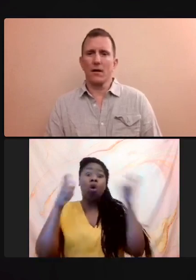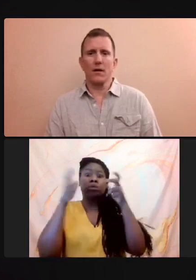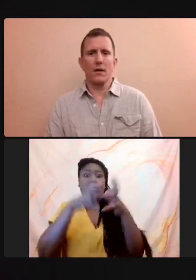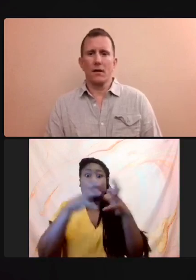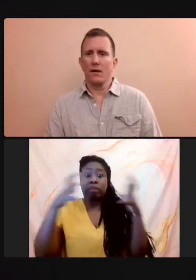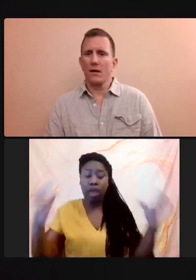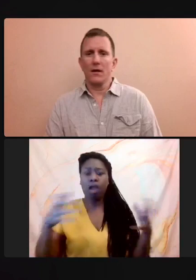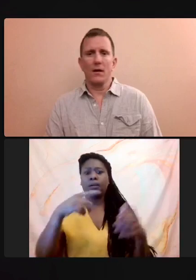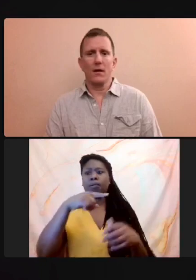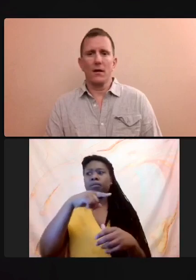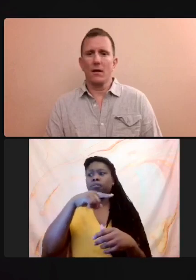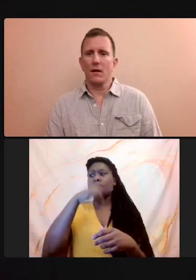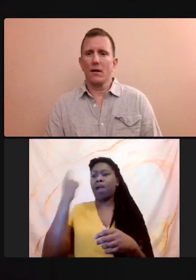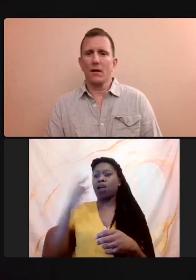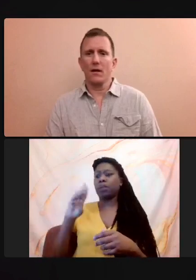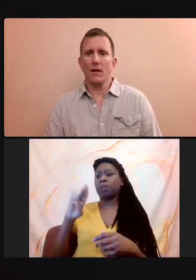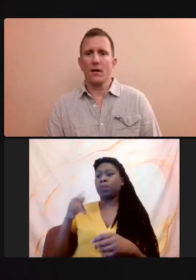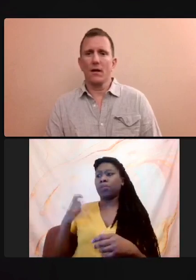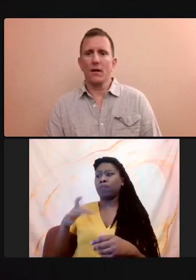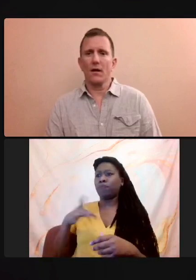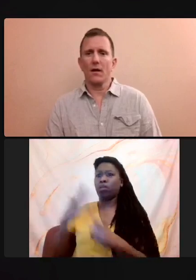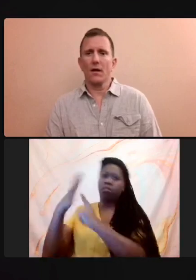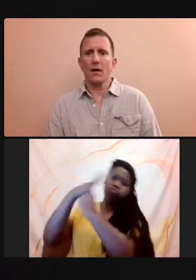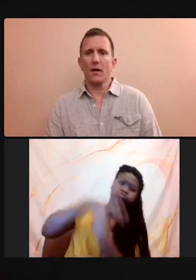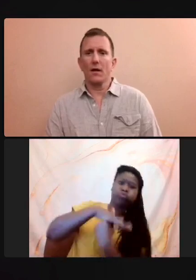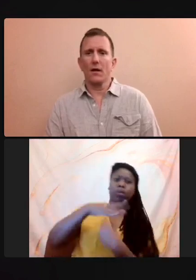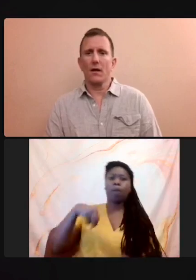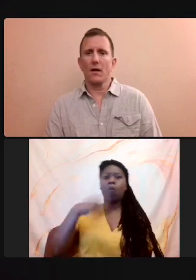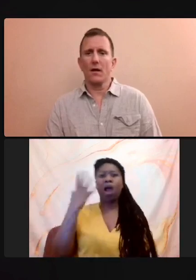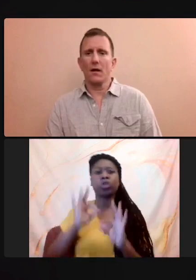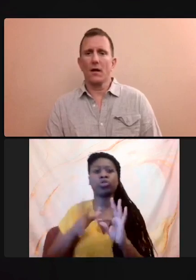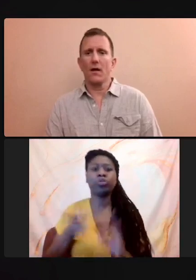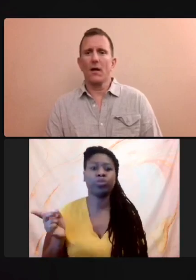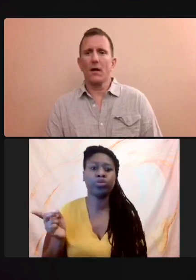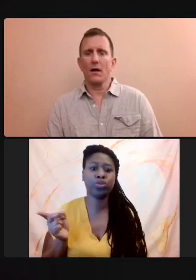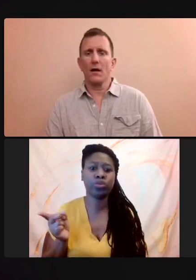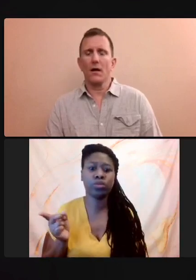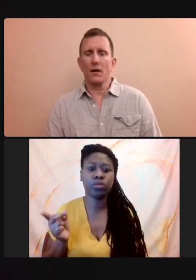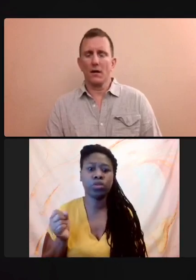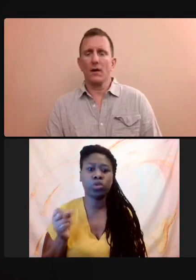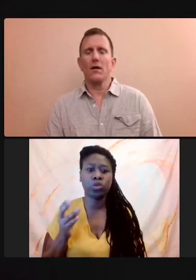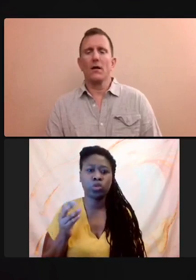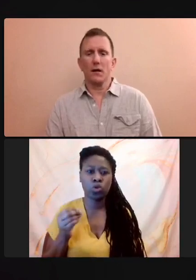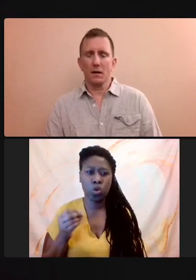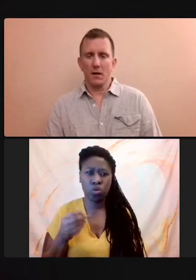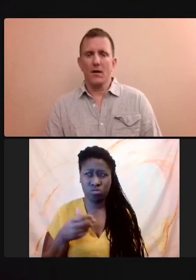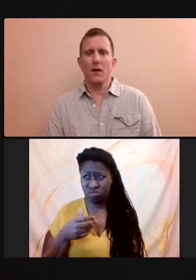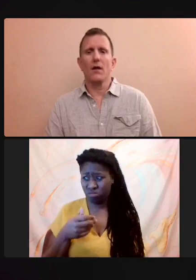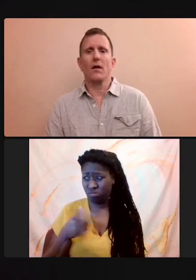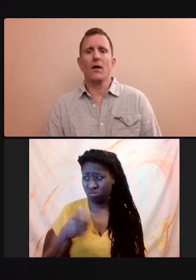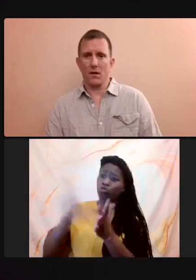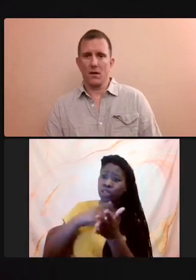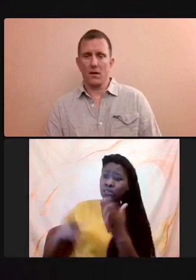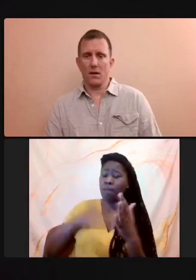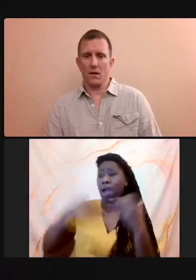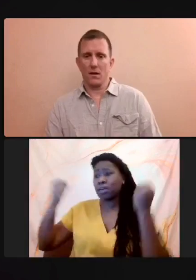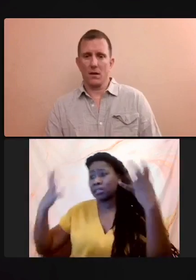I think it's important for white to white to really share with one another in terms of their experiences with other interpreters of color.